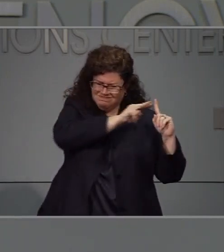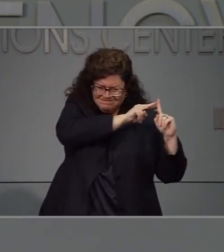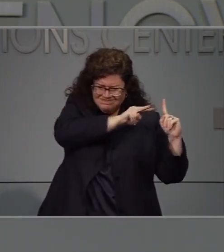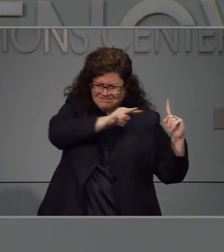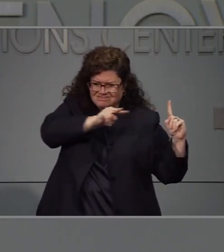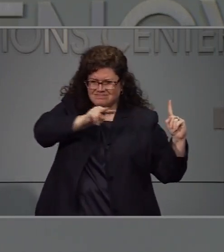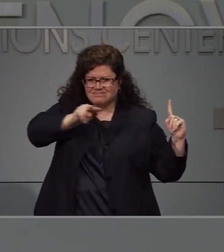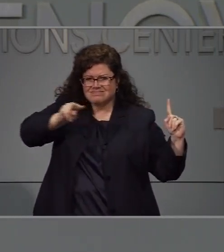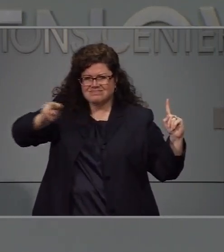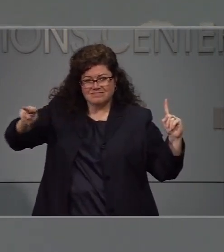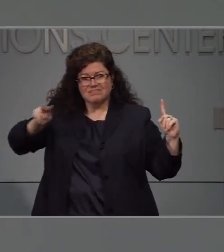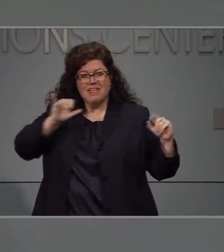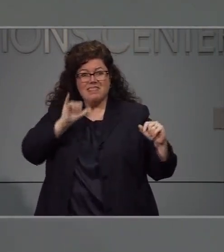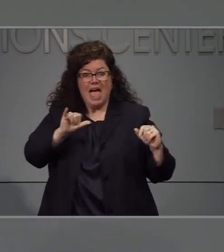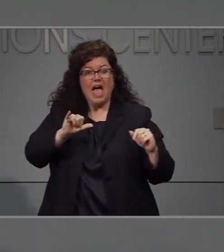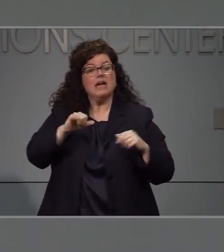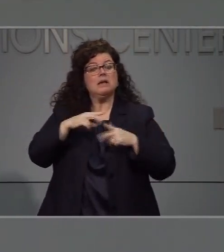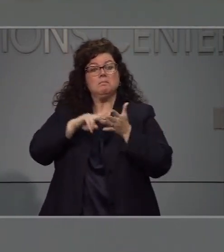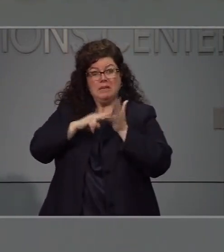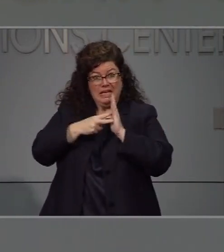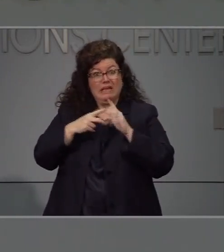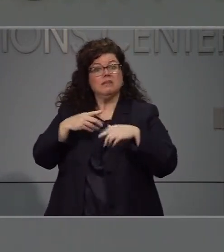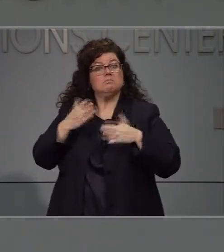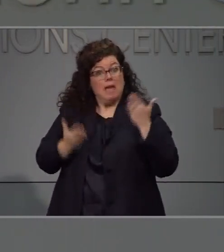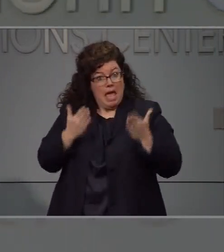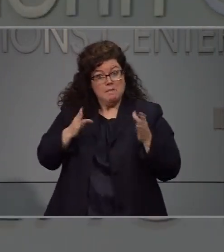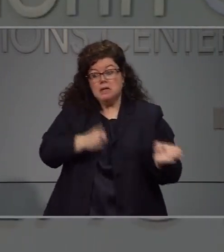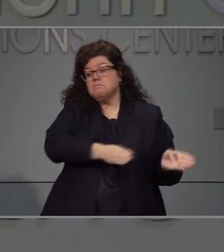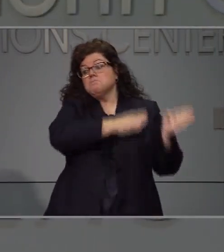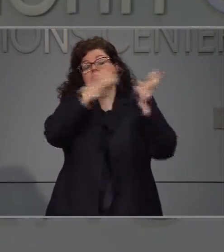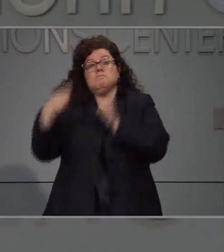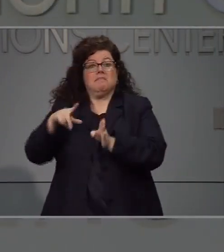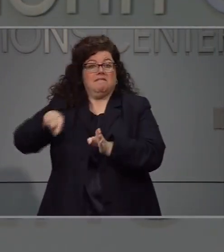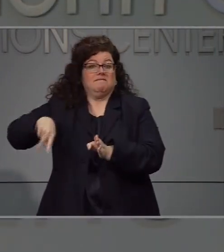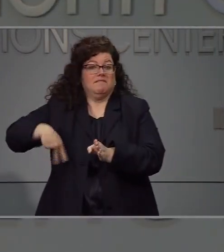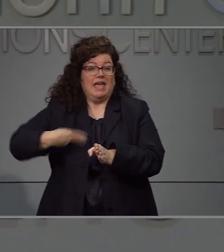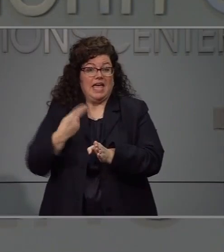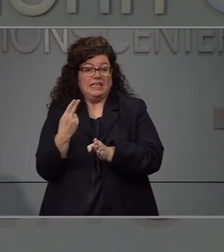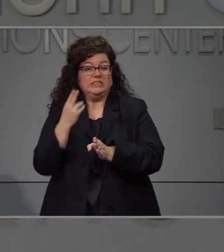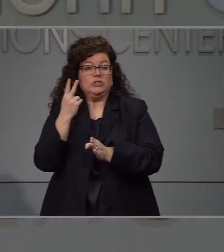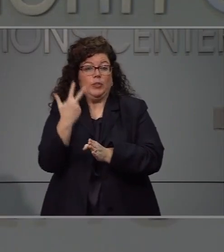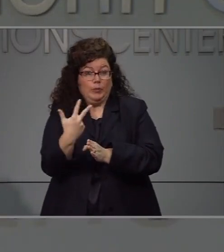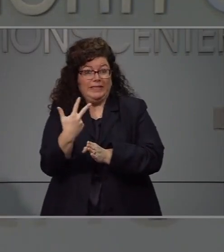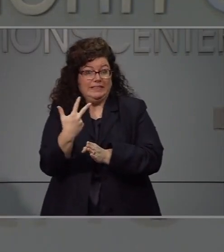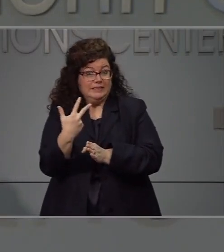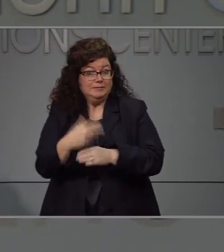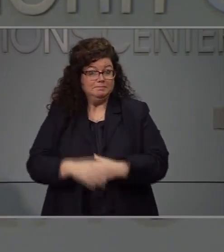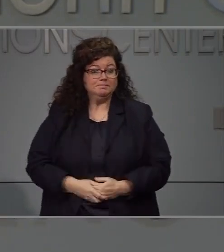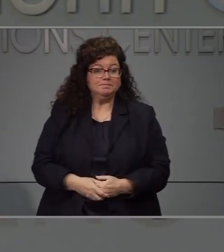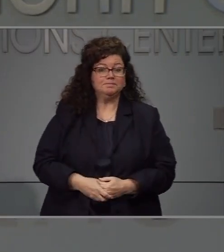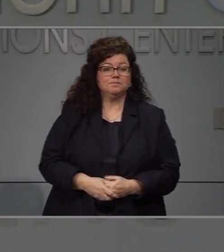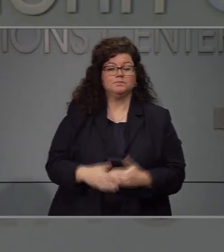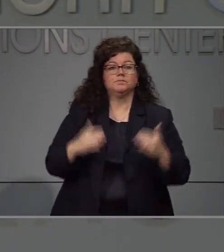IS WHY THIS ORDER WILL BE LONGER THAN 2 WEEKS IT WILL GO THROUGH I'M THROUGH I'VE I BELIEVE 5 WEEKS SO THAT WE CAN SEE A LONGER PERIOD OF TIME FOR THESE TRENDS AS WE'VE TAKEN THIS NEXT STEP FORWARD THANK YOU. THANK U NEXT QUESTION